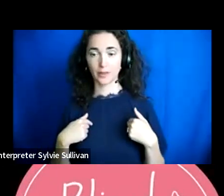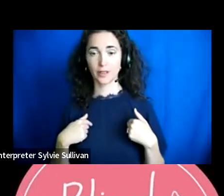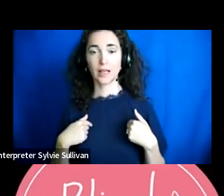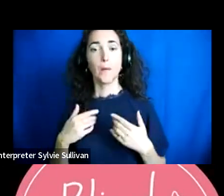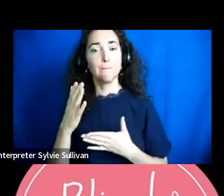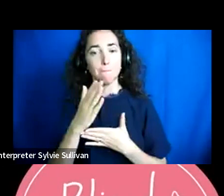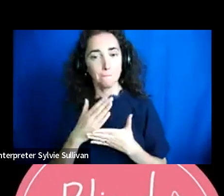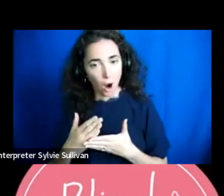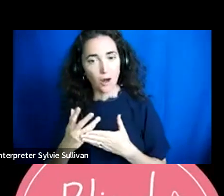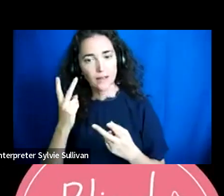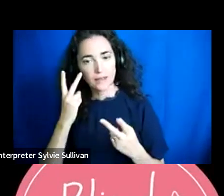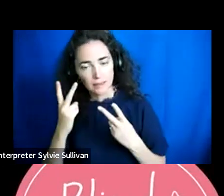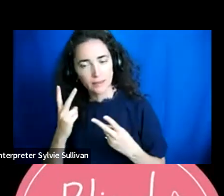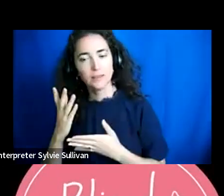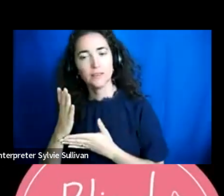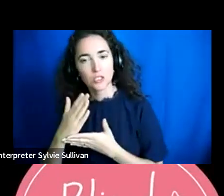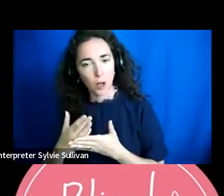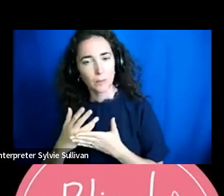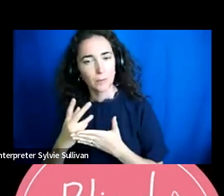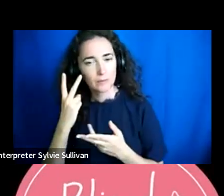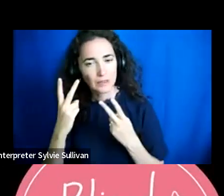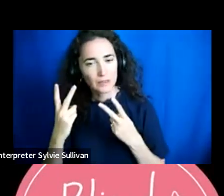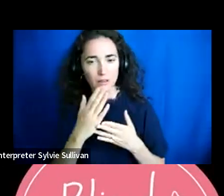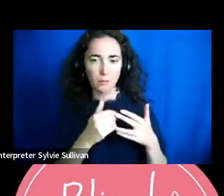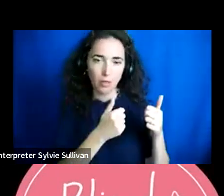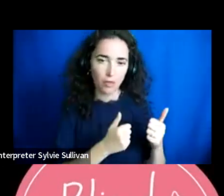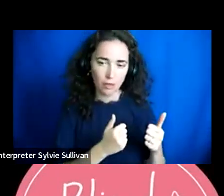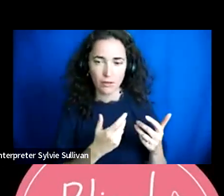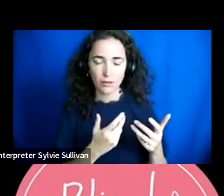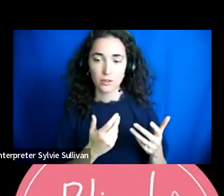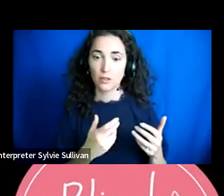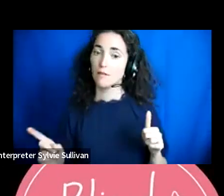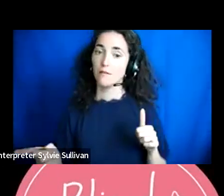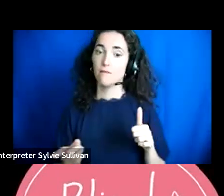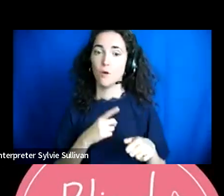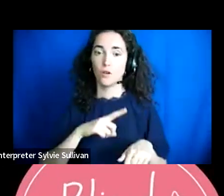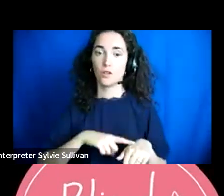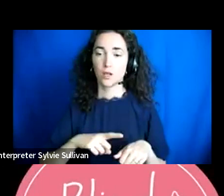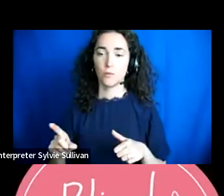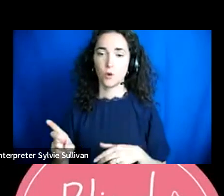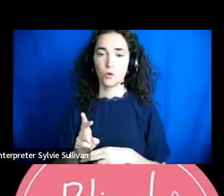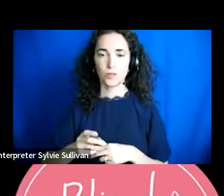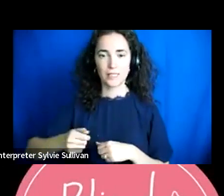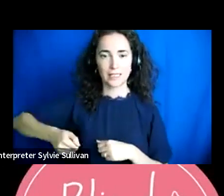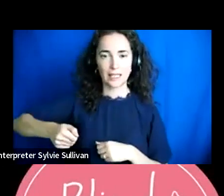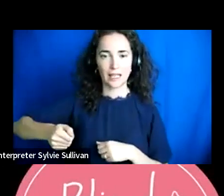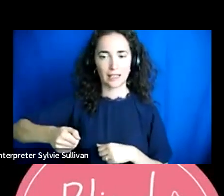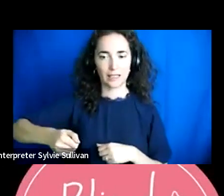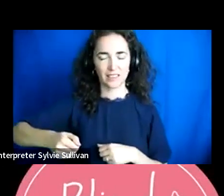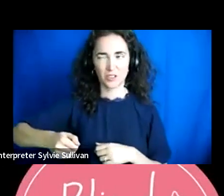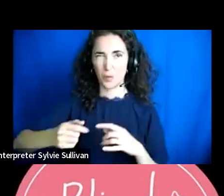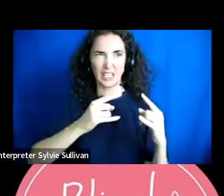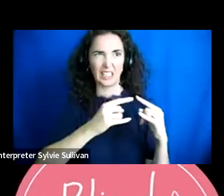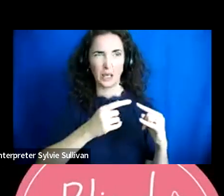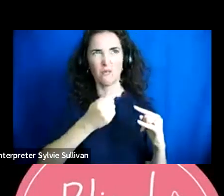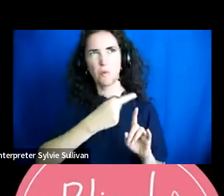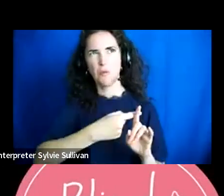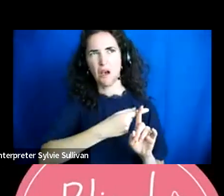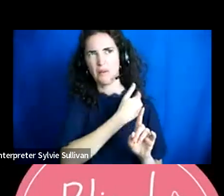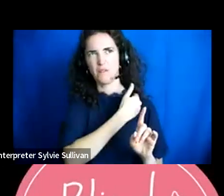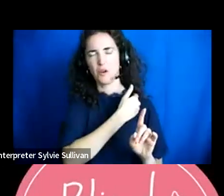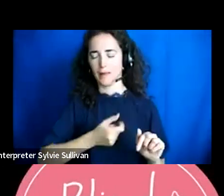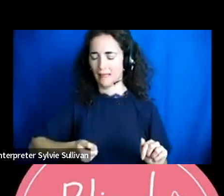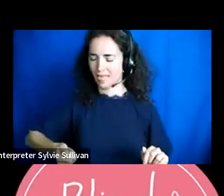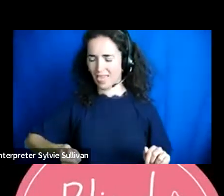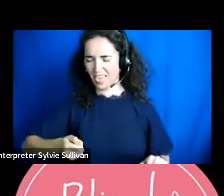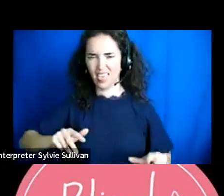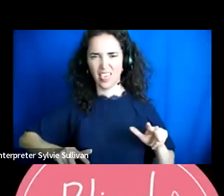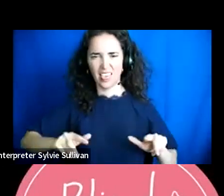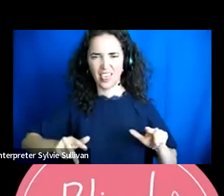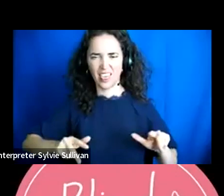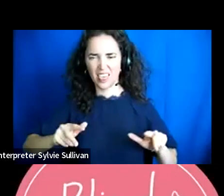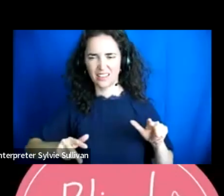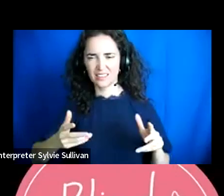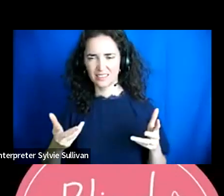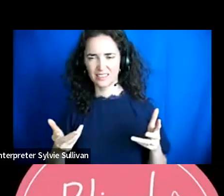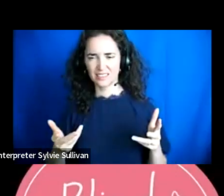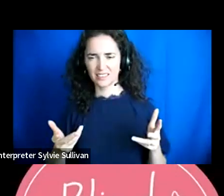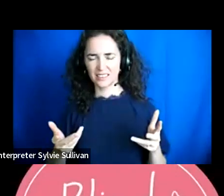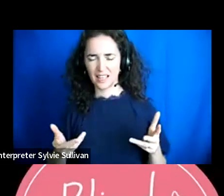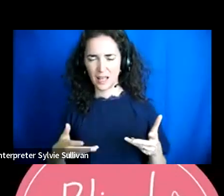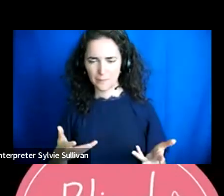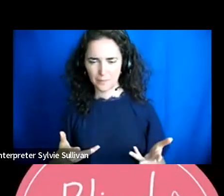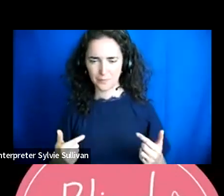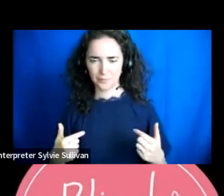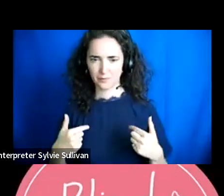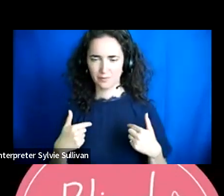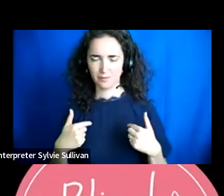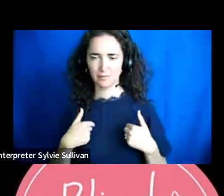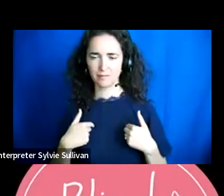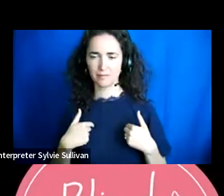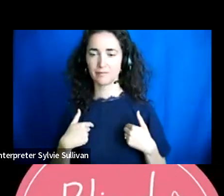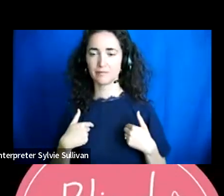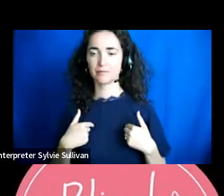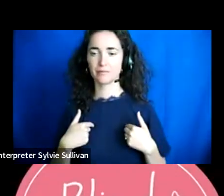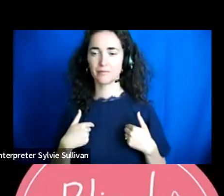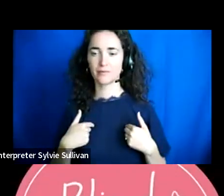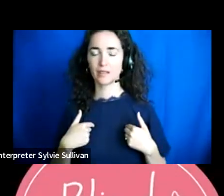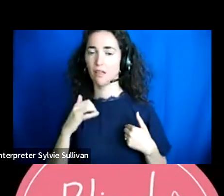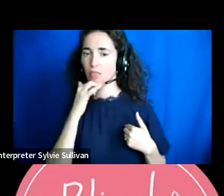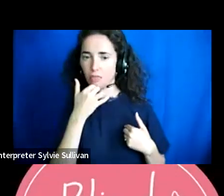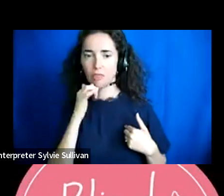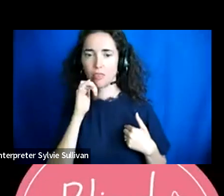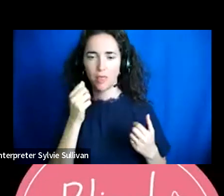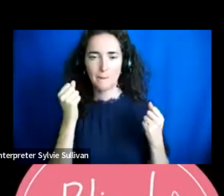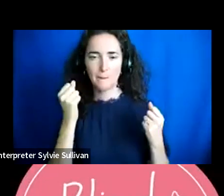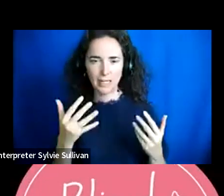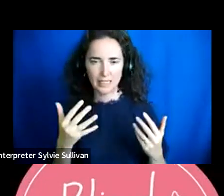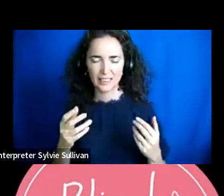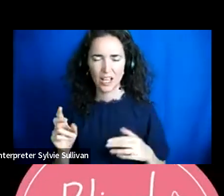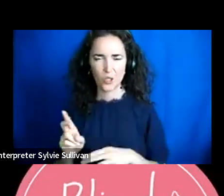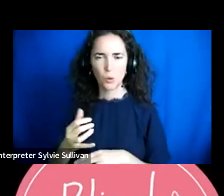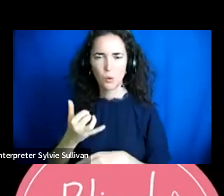So I still have vision left, and whenever I first started using my cane only a few months before camp, I wasn't very confident, and I had a lot of mishaps where I wasn't using it properly, or I would be